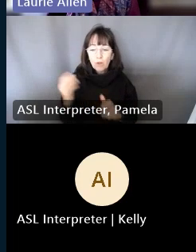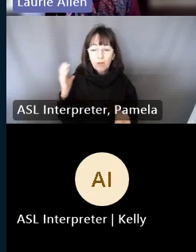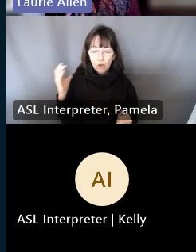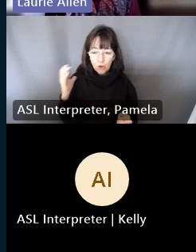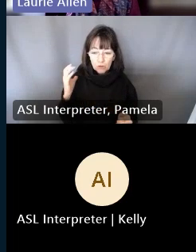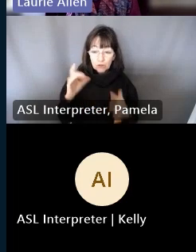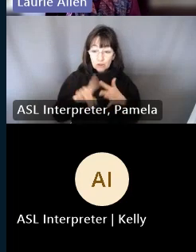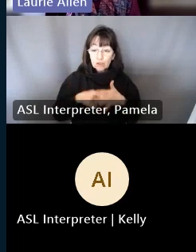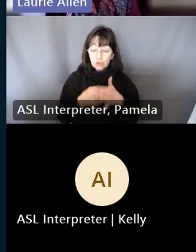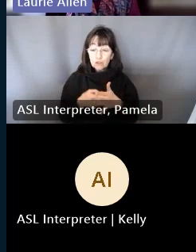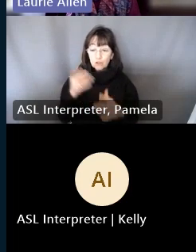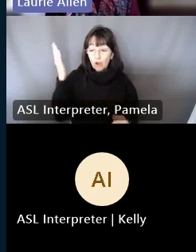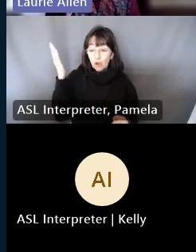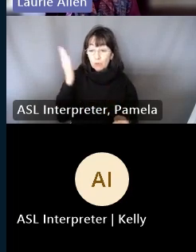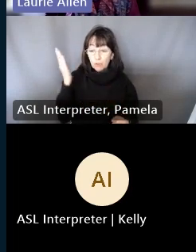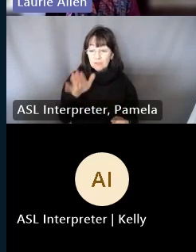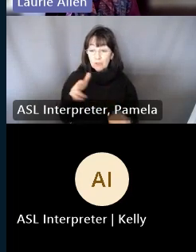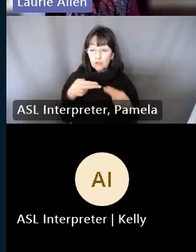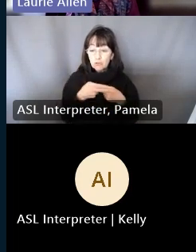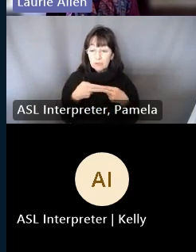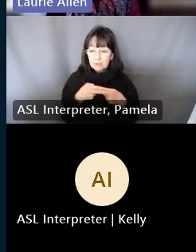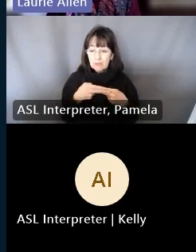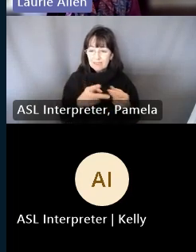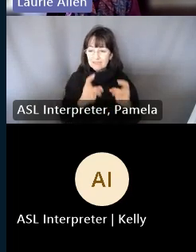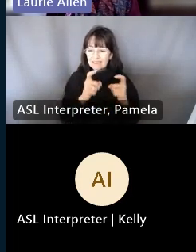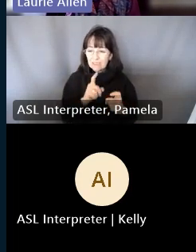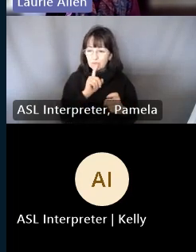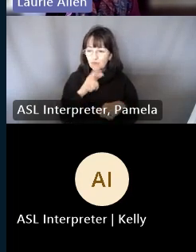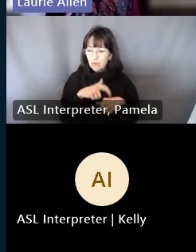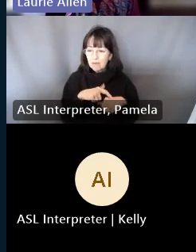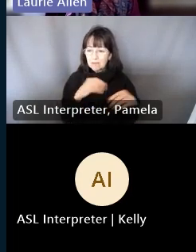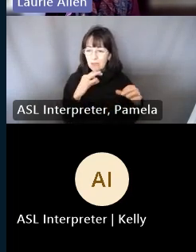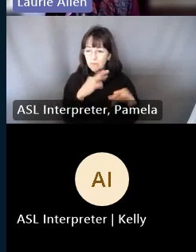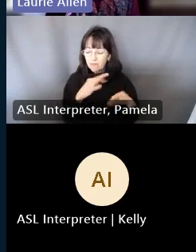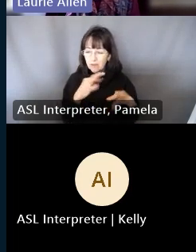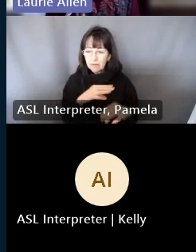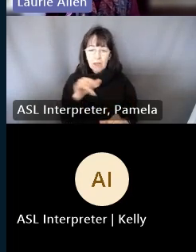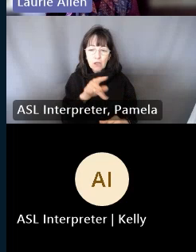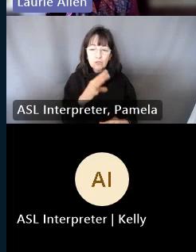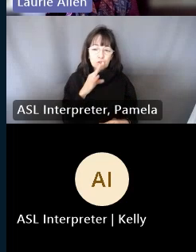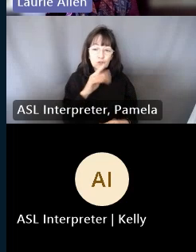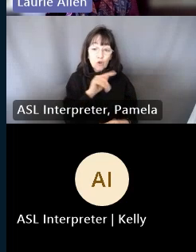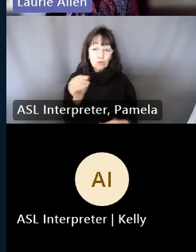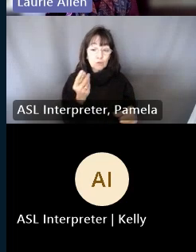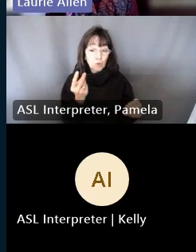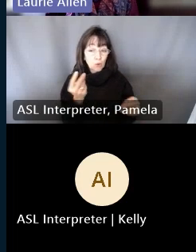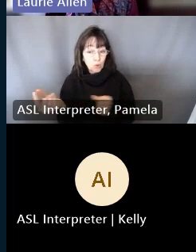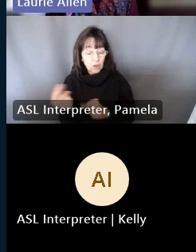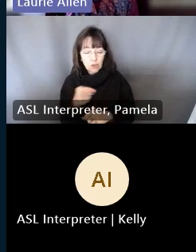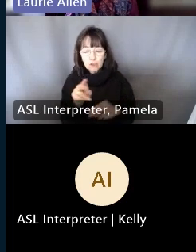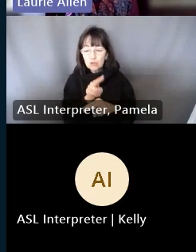It puts you into presentation mode, and it gives you real-time feedback. Things like you're speaking too quickly, you're using filler words, you're reading your slides,